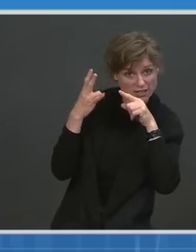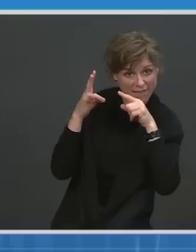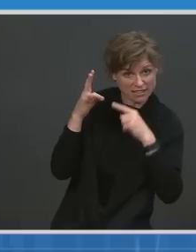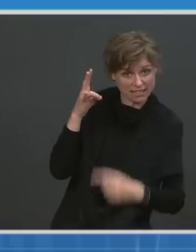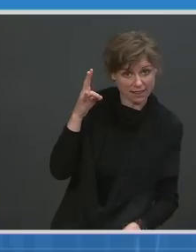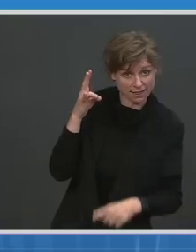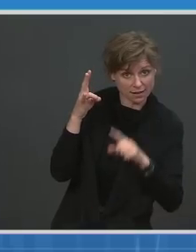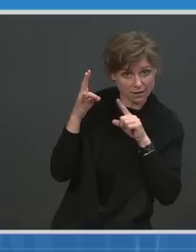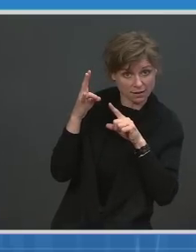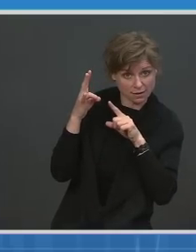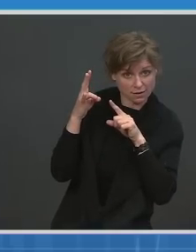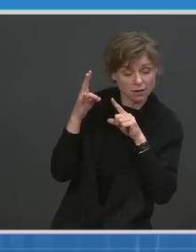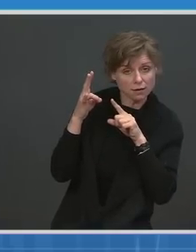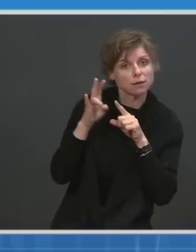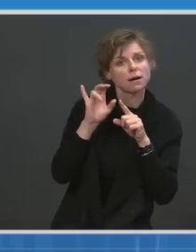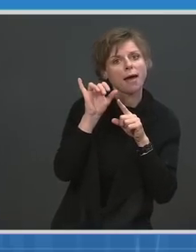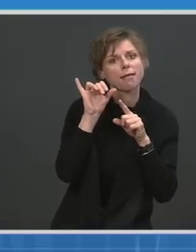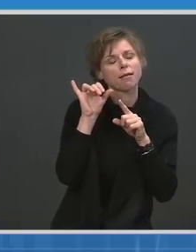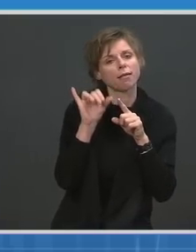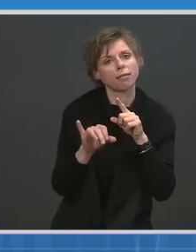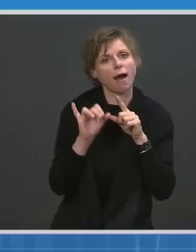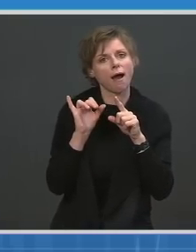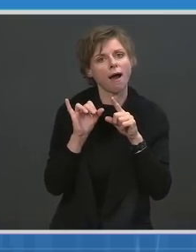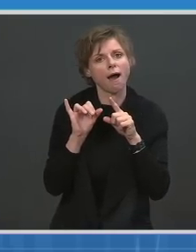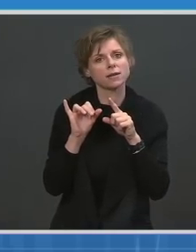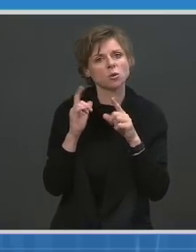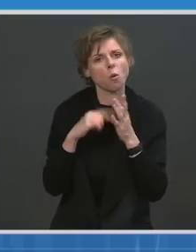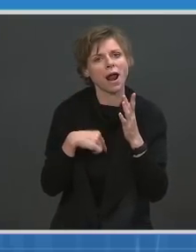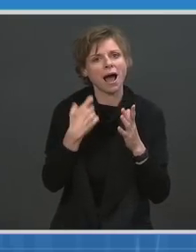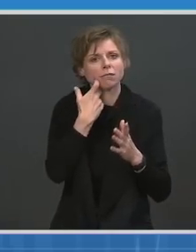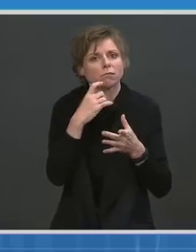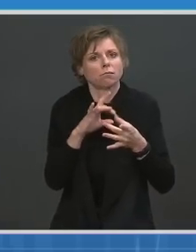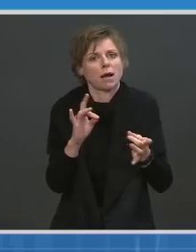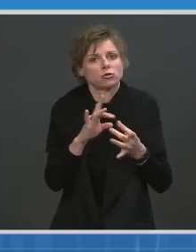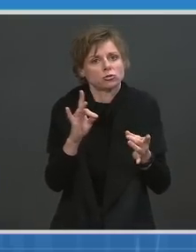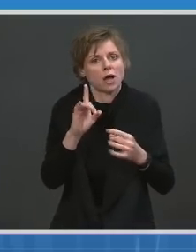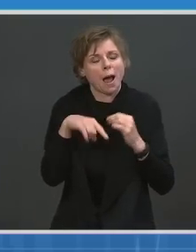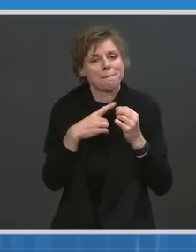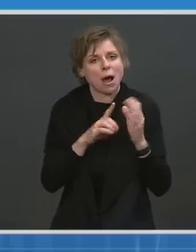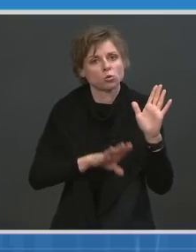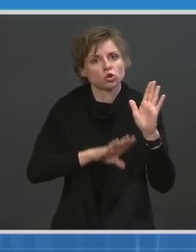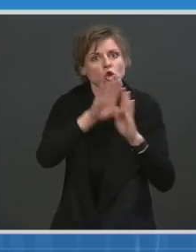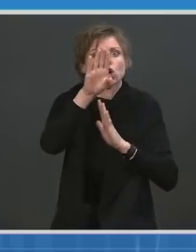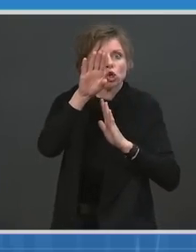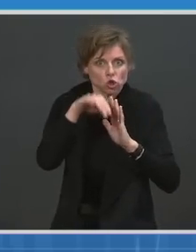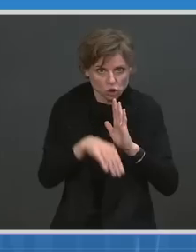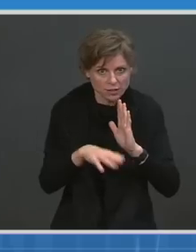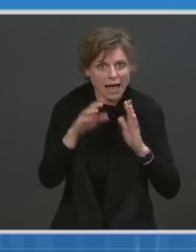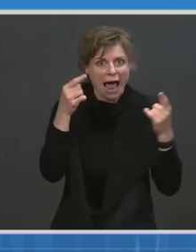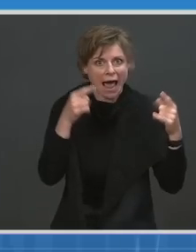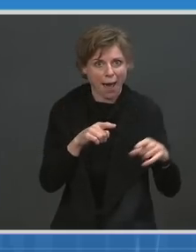this is what I referred to previously about the surges that are going on in Europe